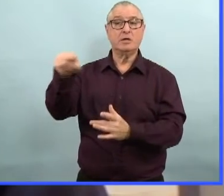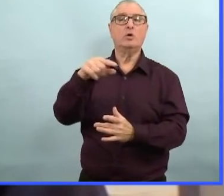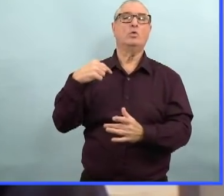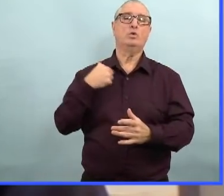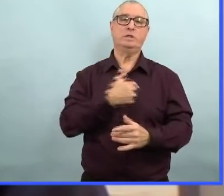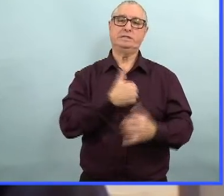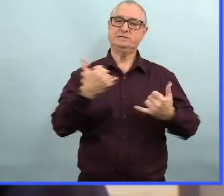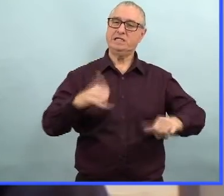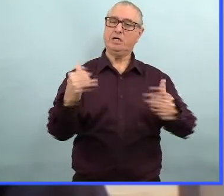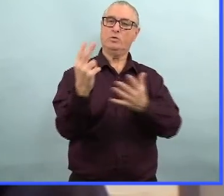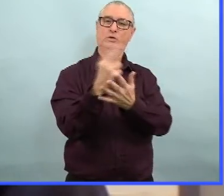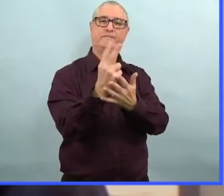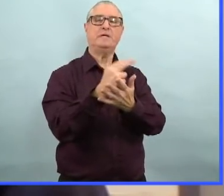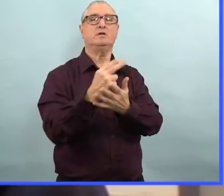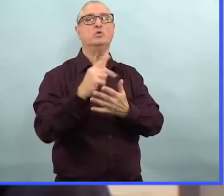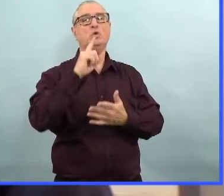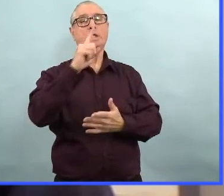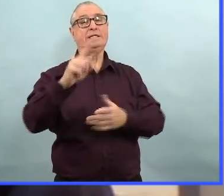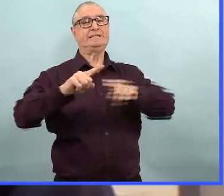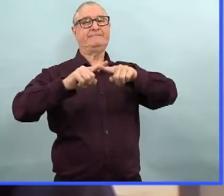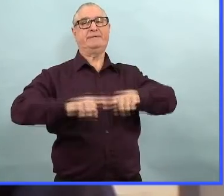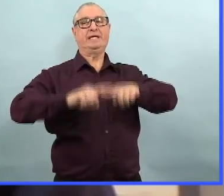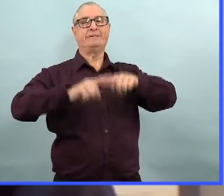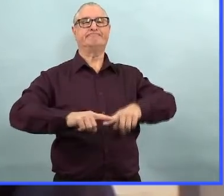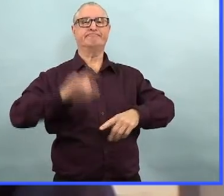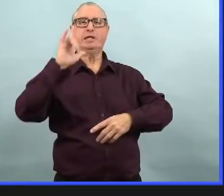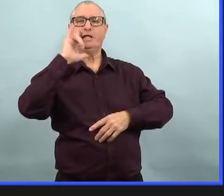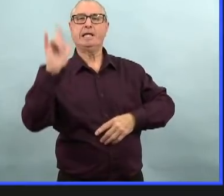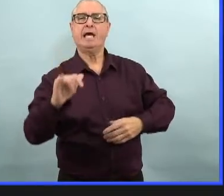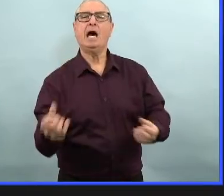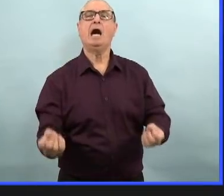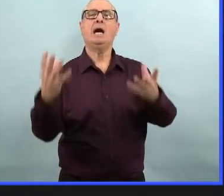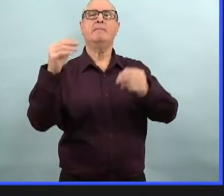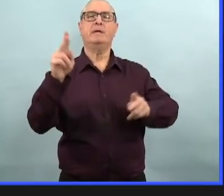on the capacity uh moving forward